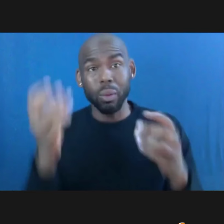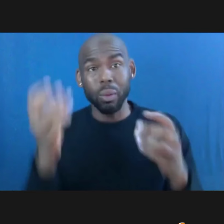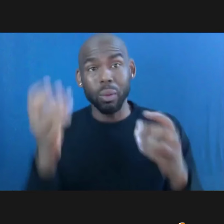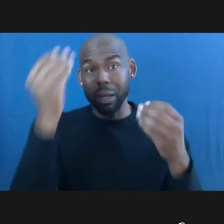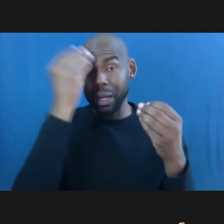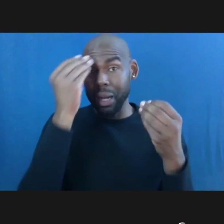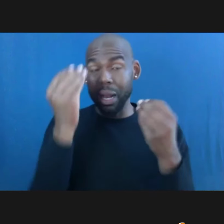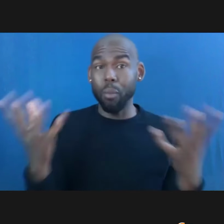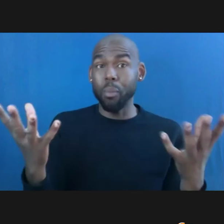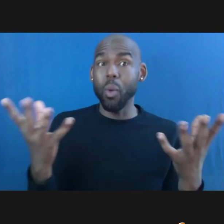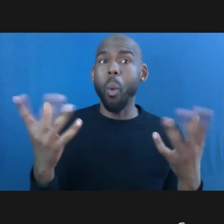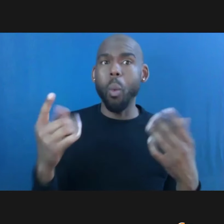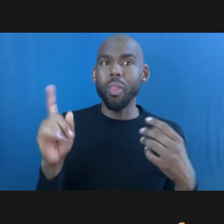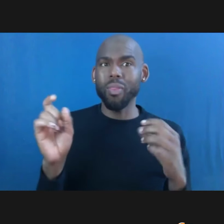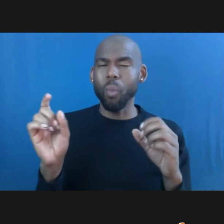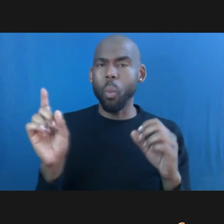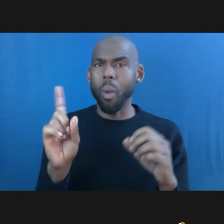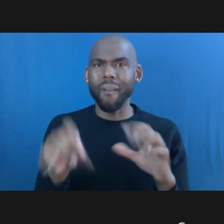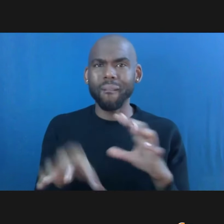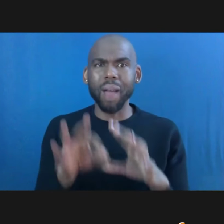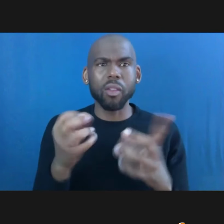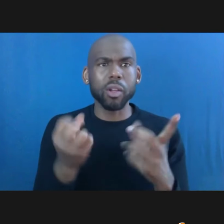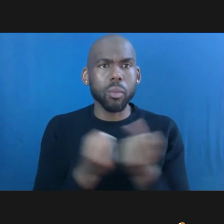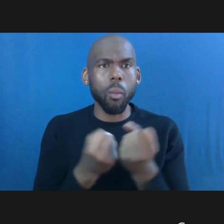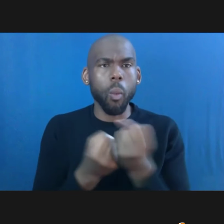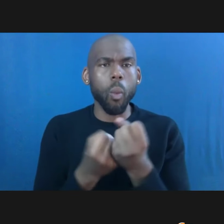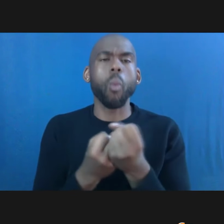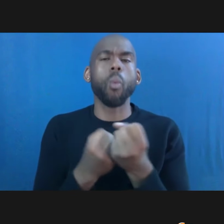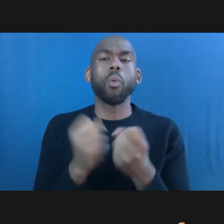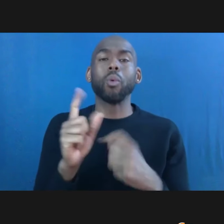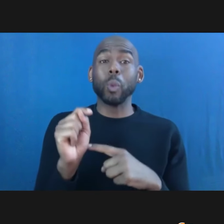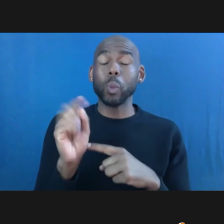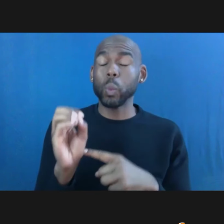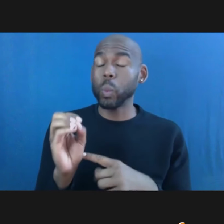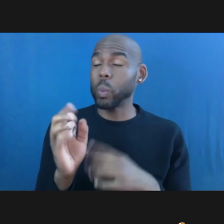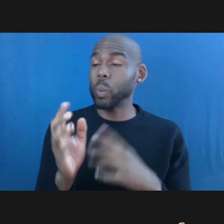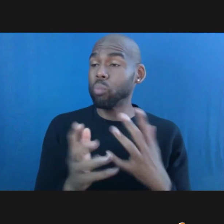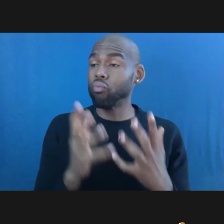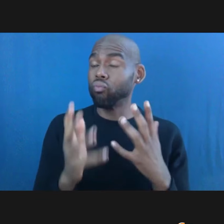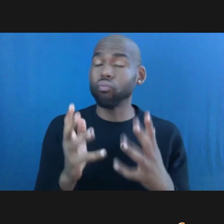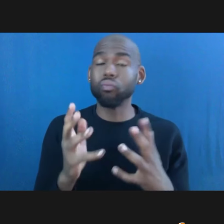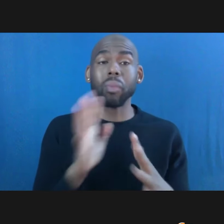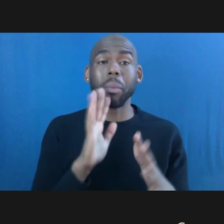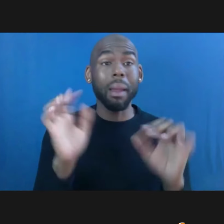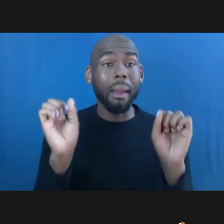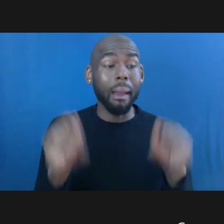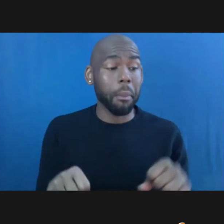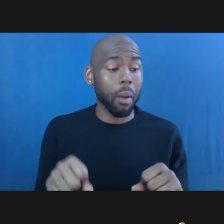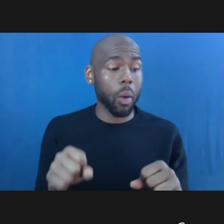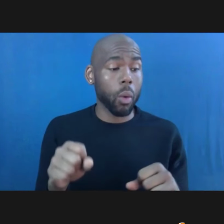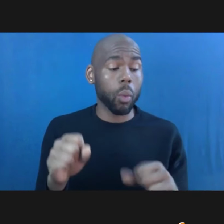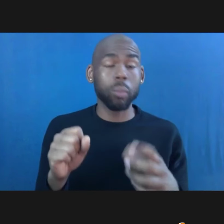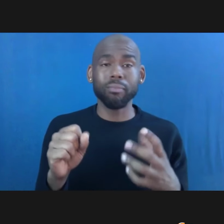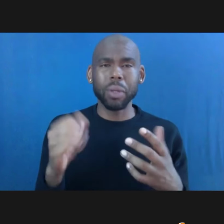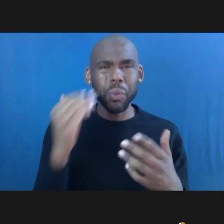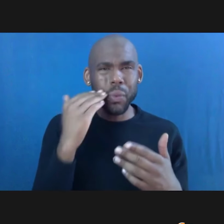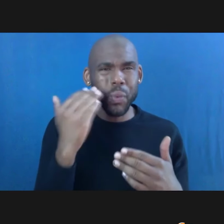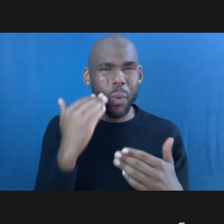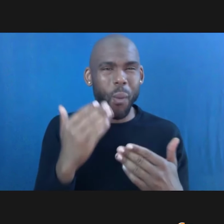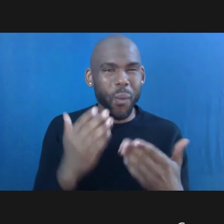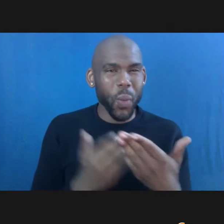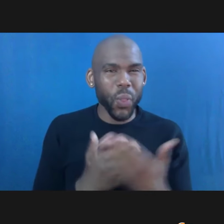have the support to be able to, you know, go through the disaster cycle. If you don't